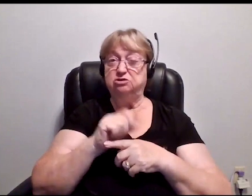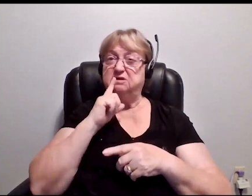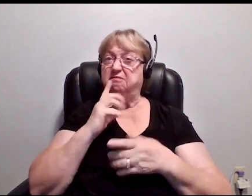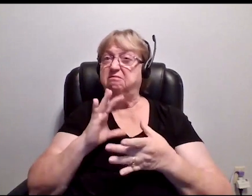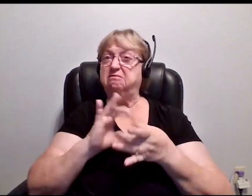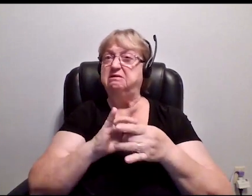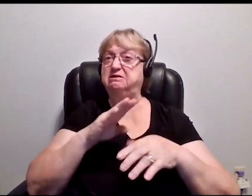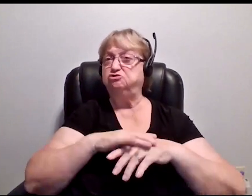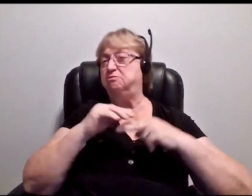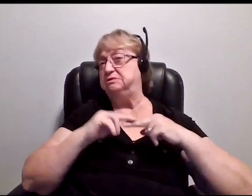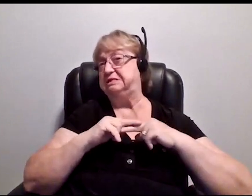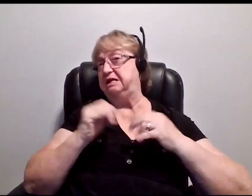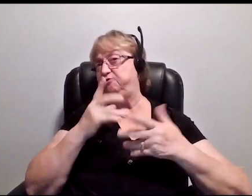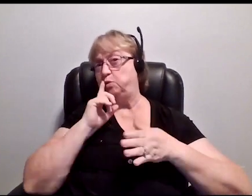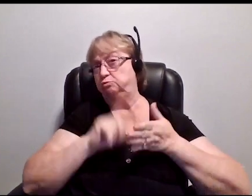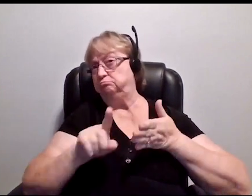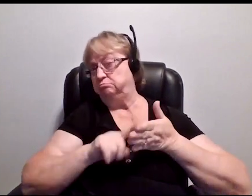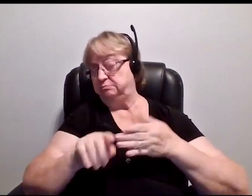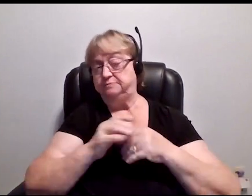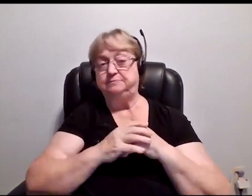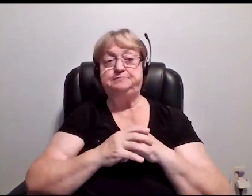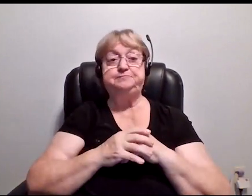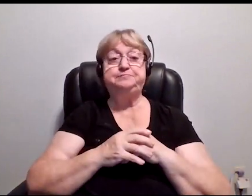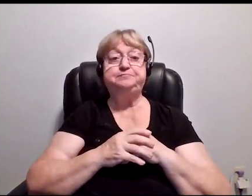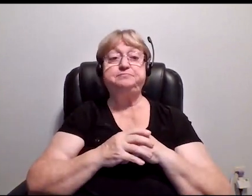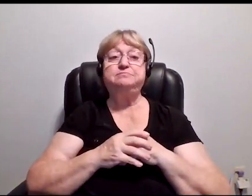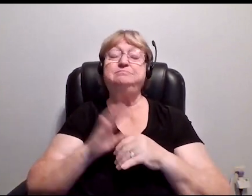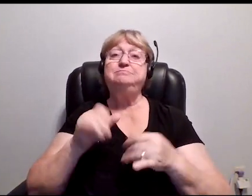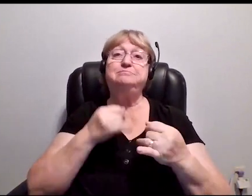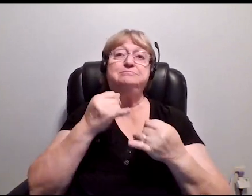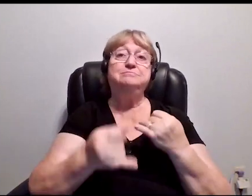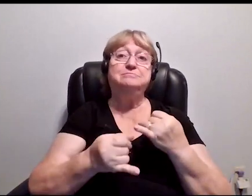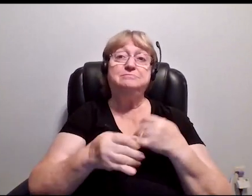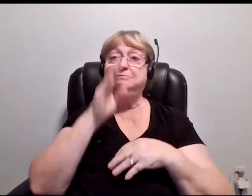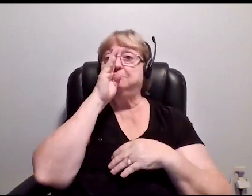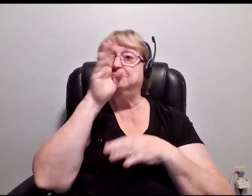in checking those out. Then finally, I'd like to point out the direct instruction findings.